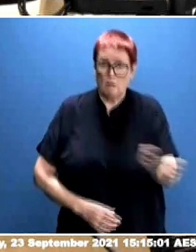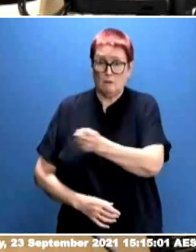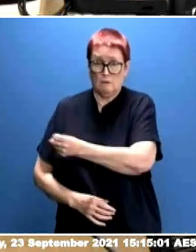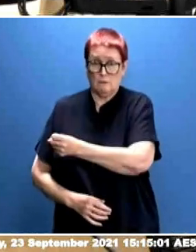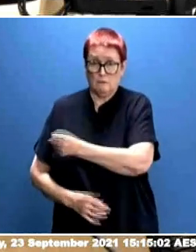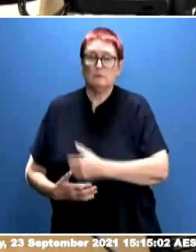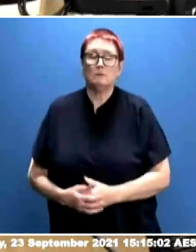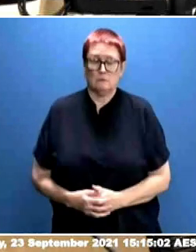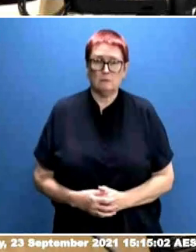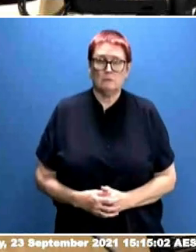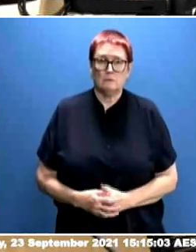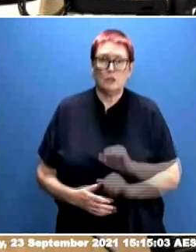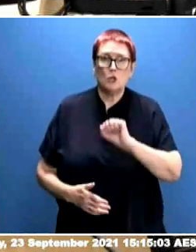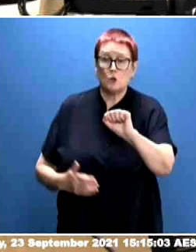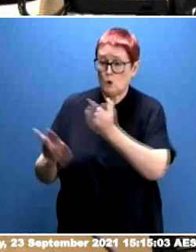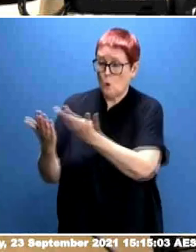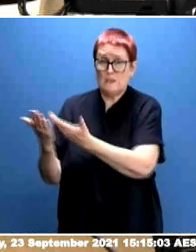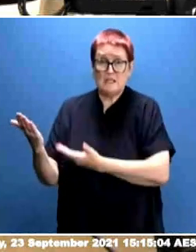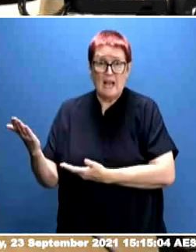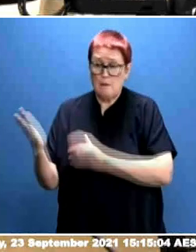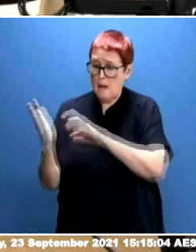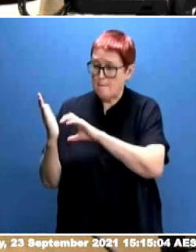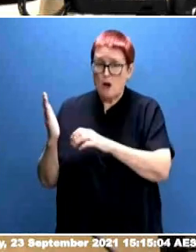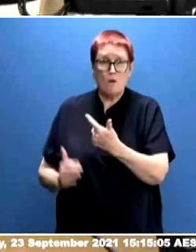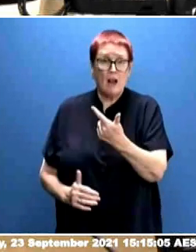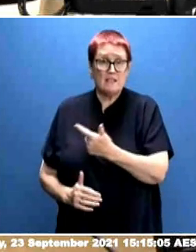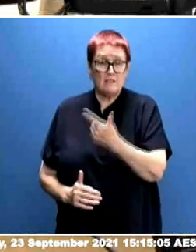And if you look at your statement where it says in paragraph 17,